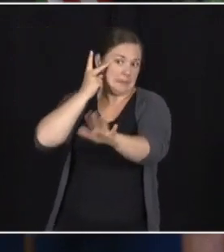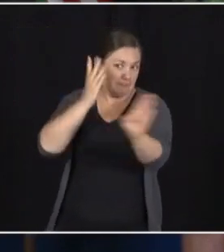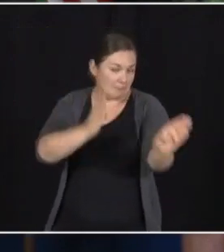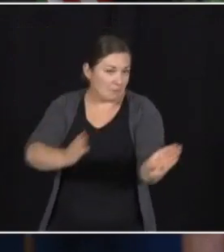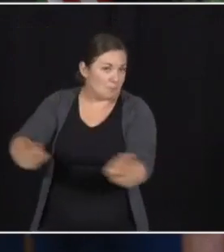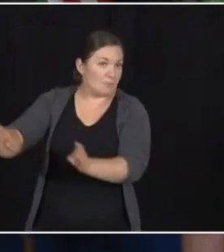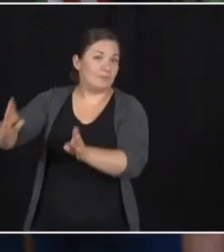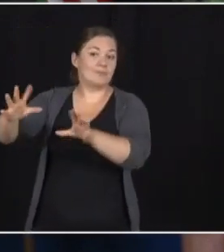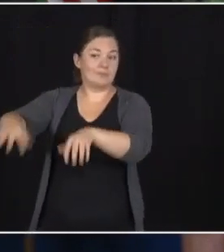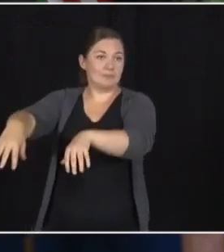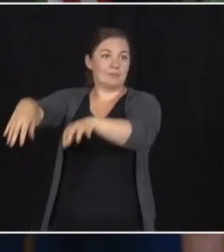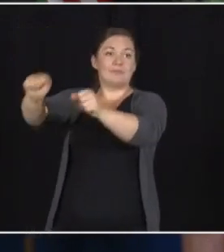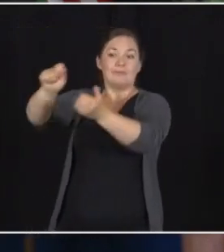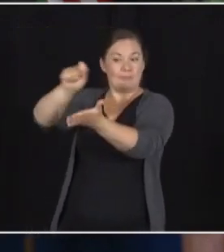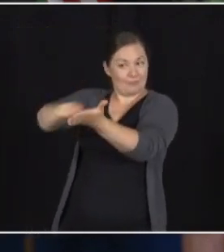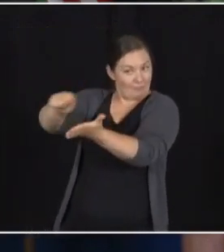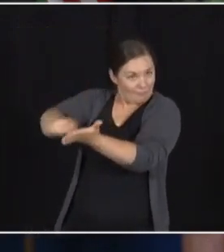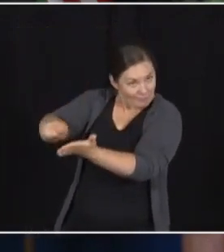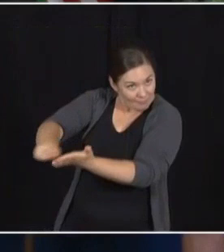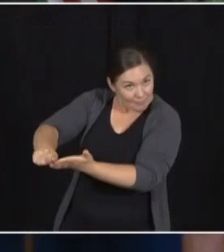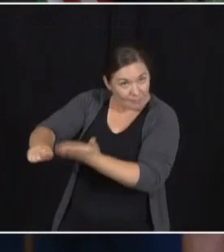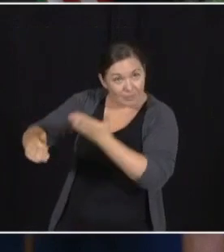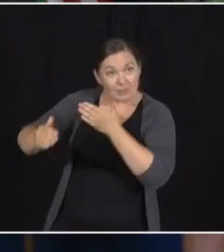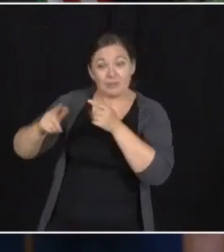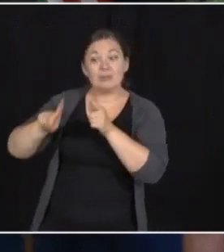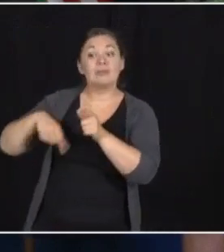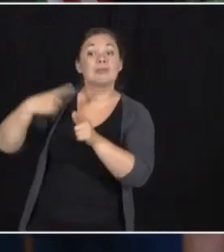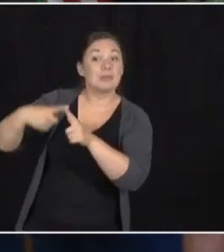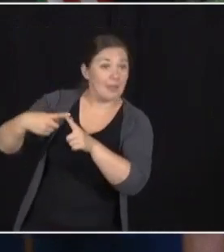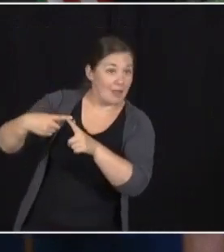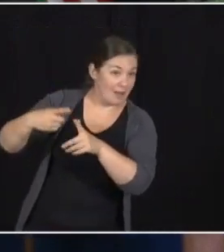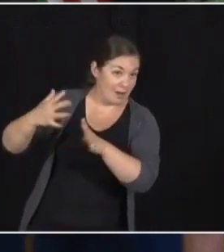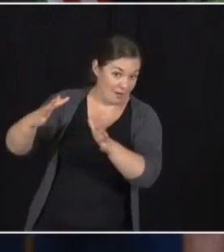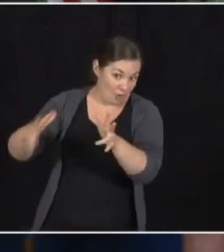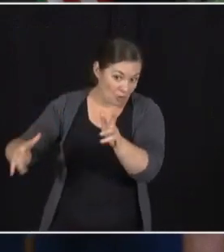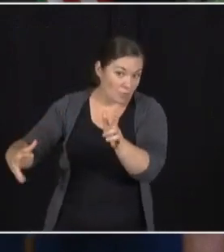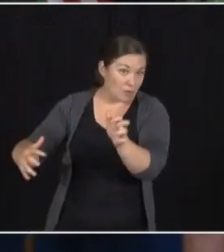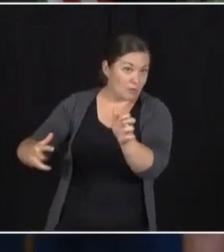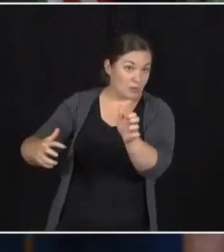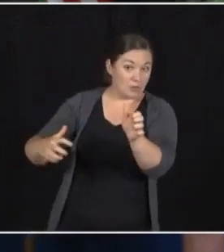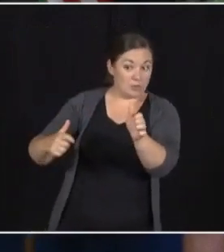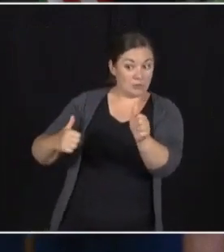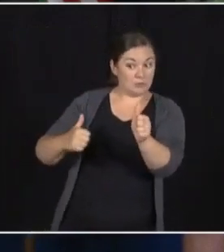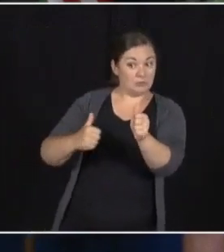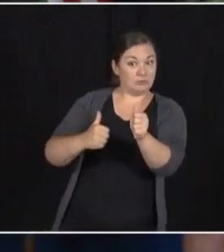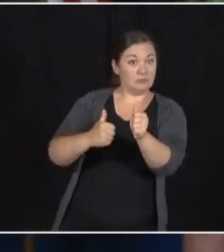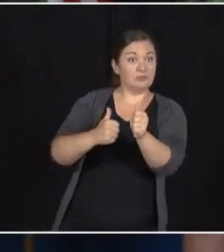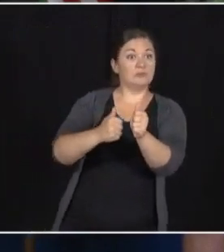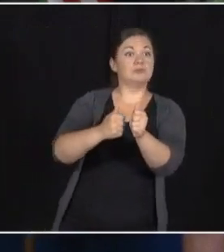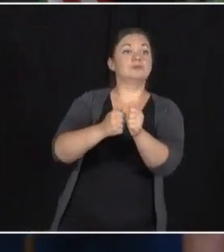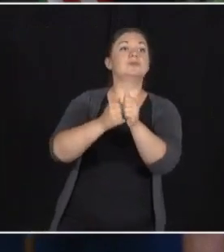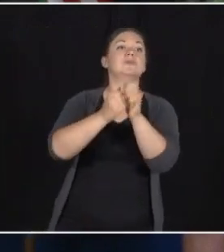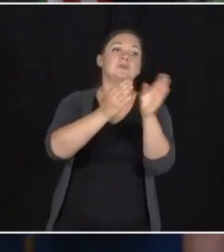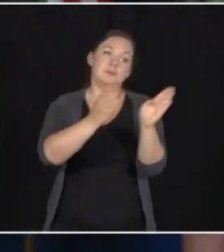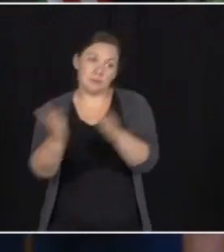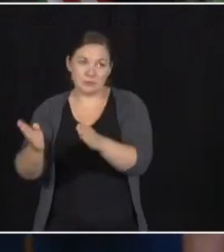backlog of knowledge tests for our G1 and G2 drivers. We want to make sure those drivers have a chance to do those.